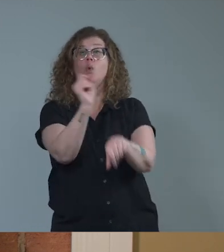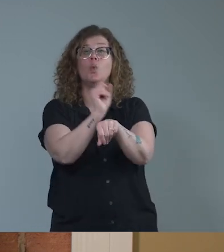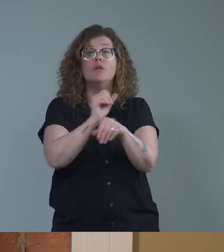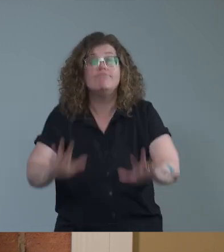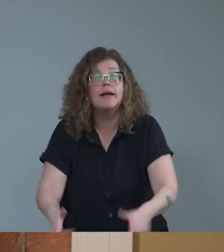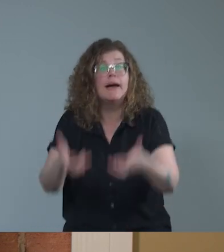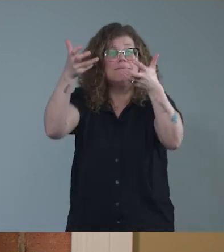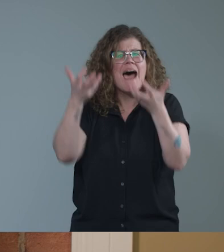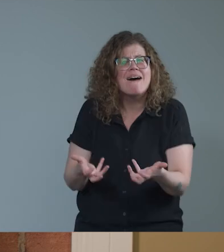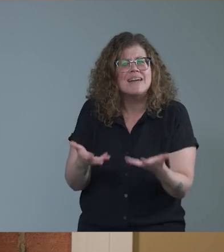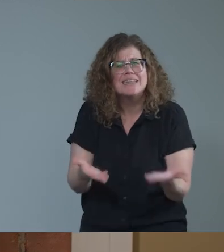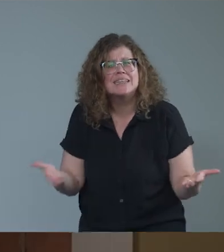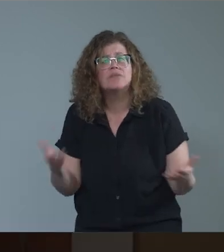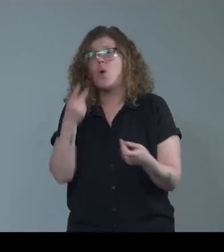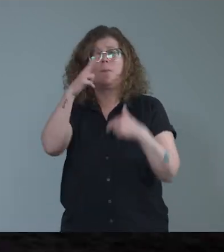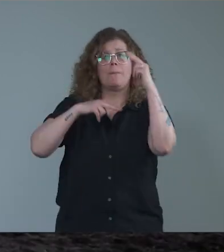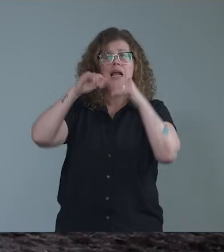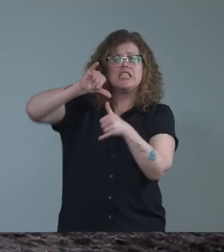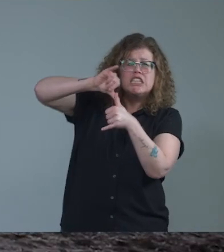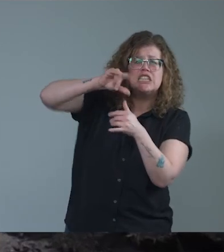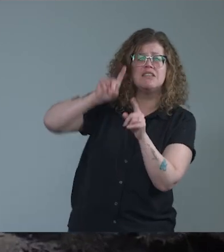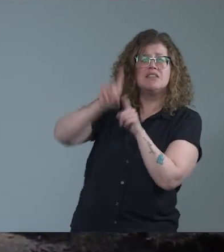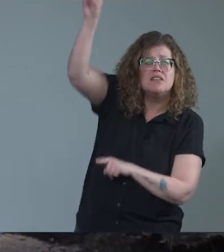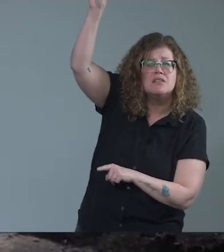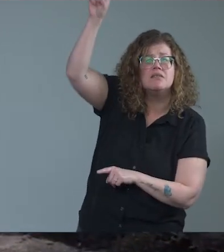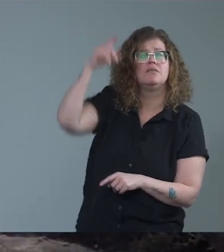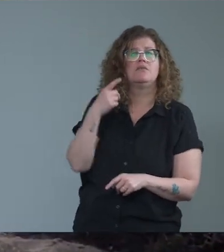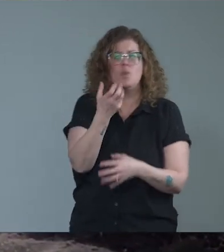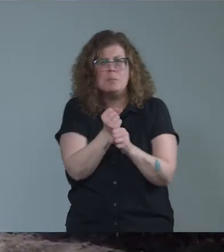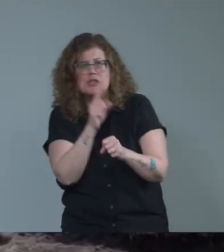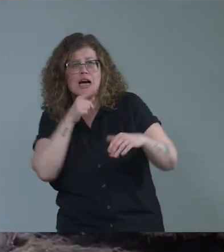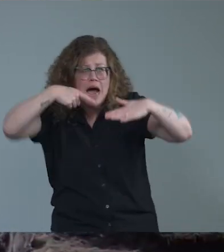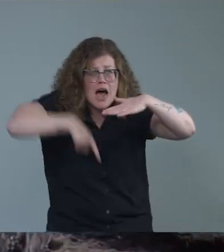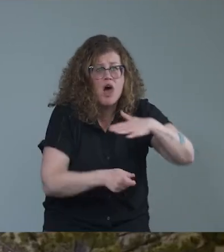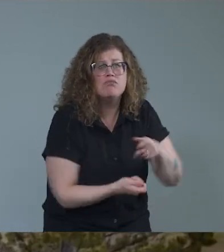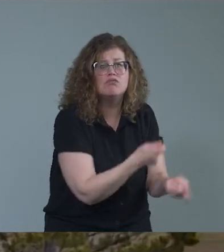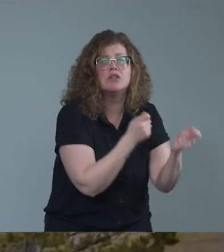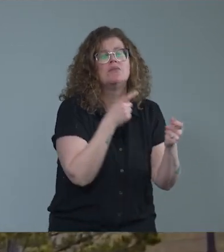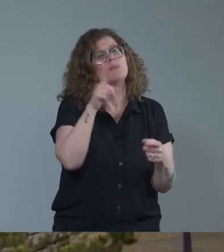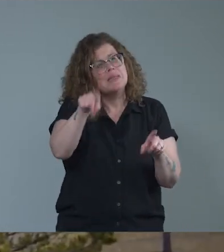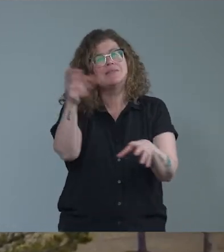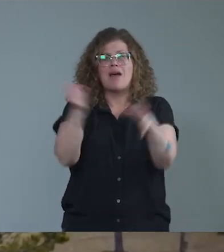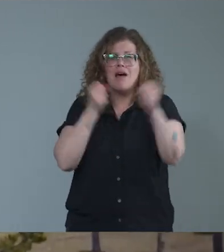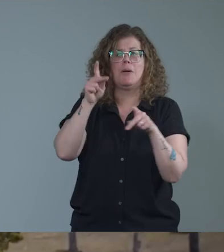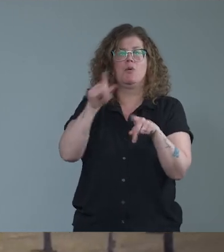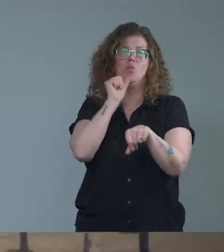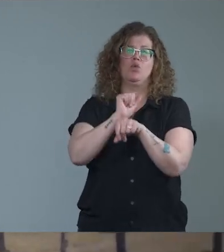but also your detailed design process. You have to make sure that you are safe while you're, while you're carrying out the work.